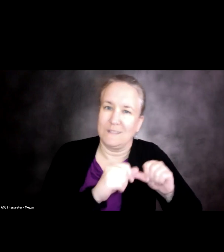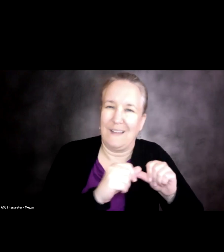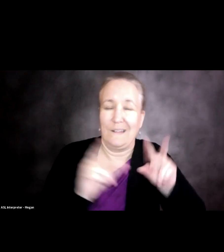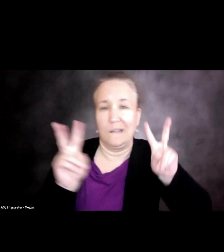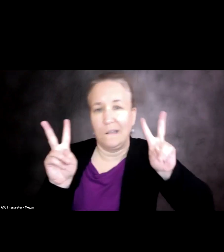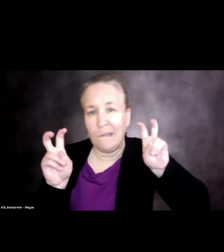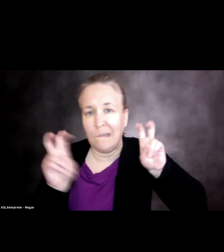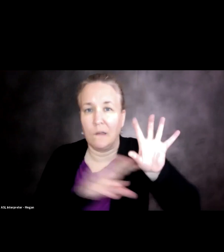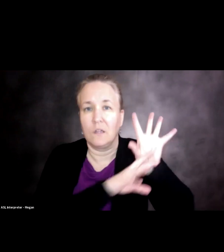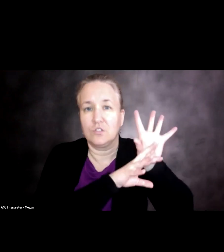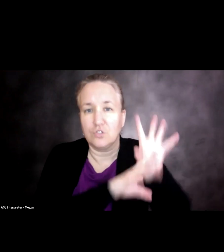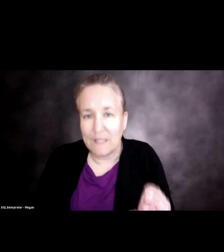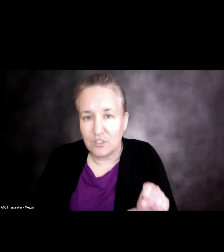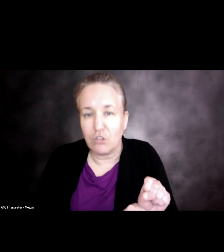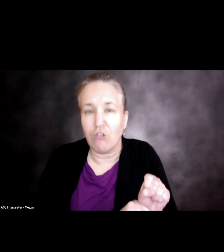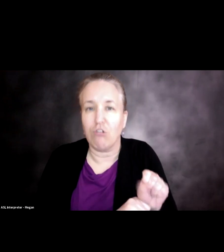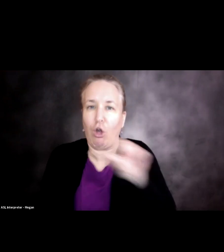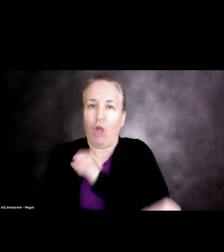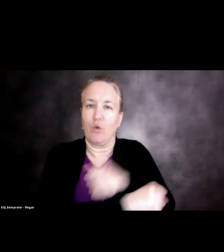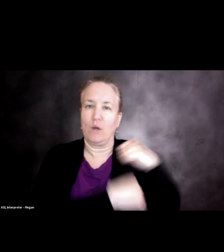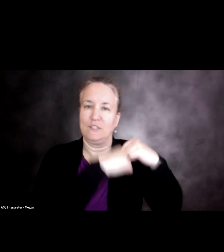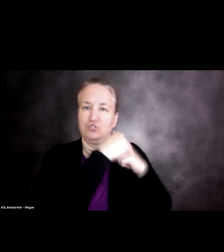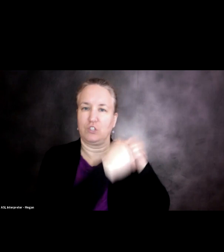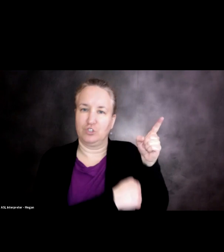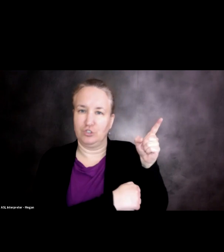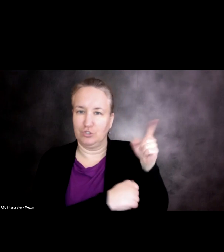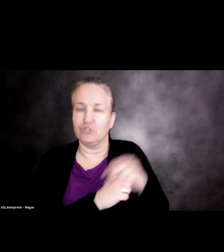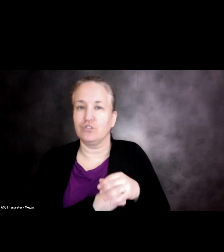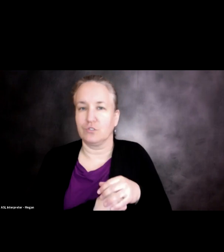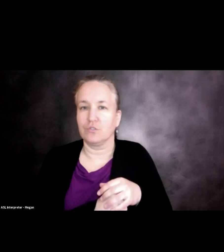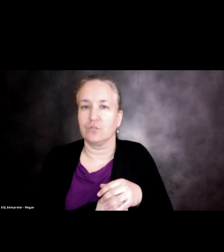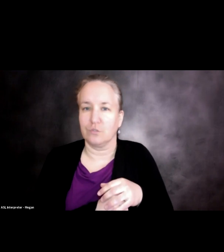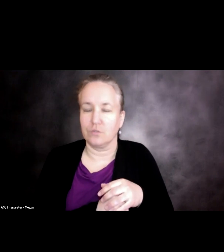traditional authority structures, what Paul Ocobock